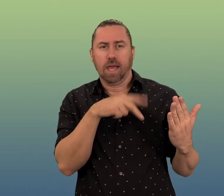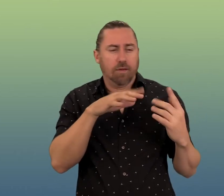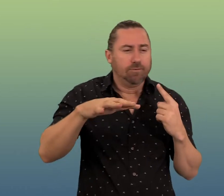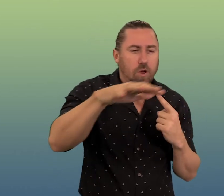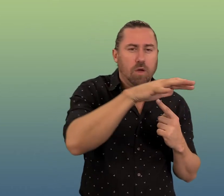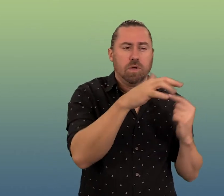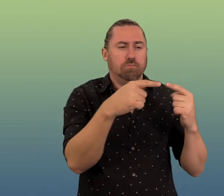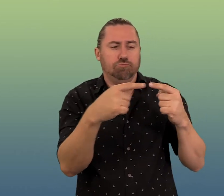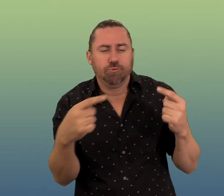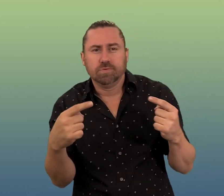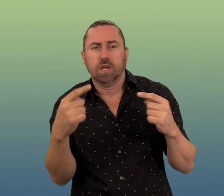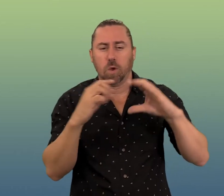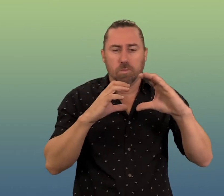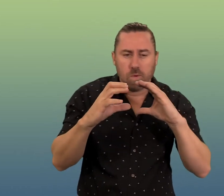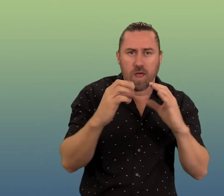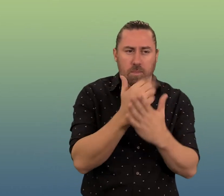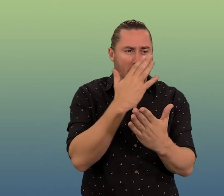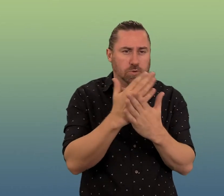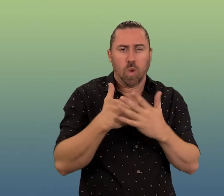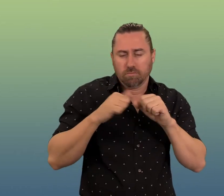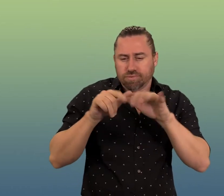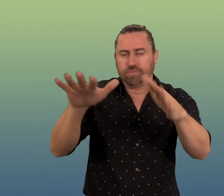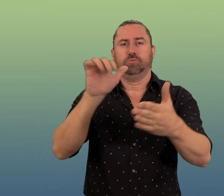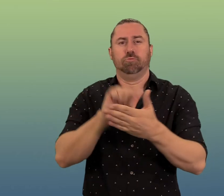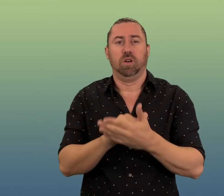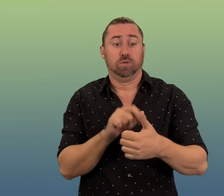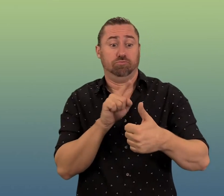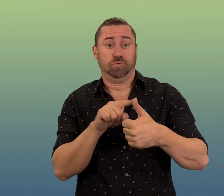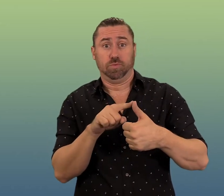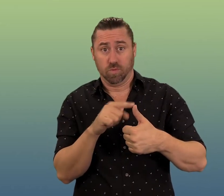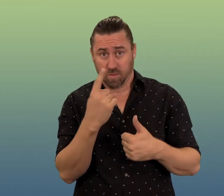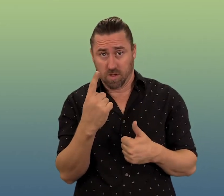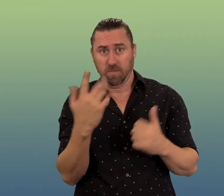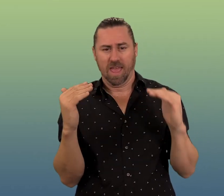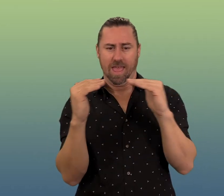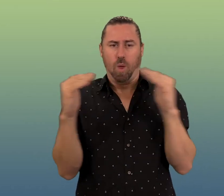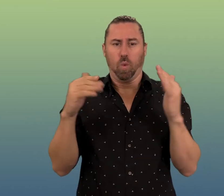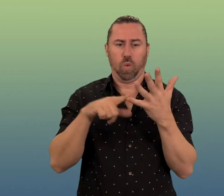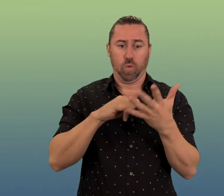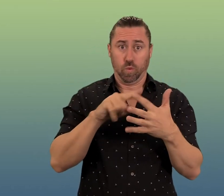of environments, products and communications. Principle one, equitable use.